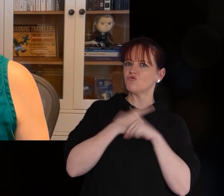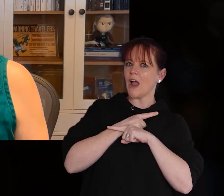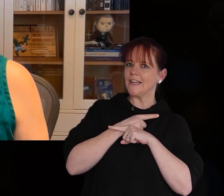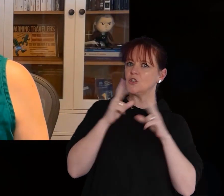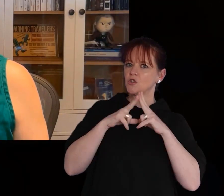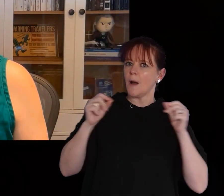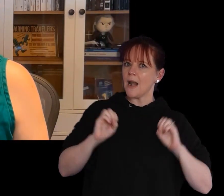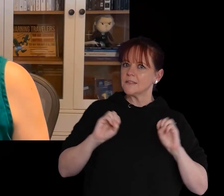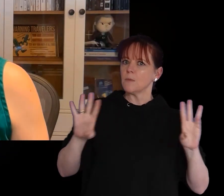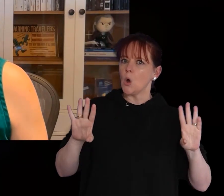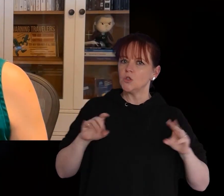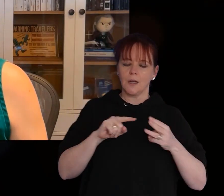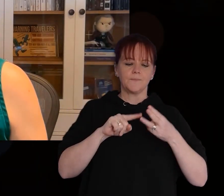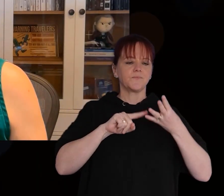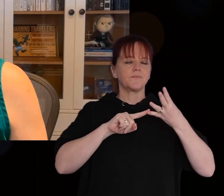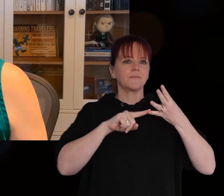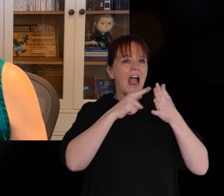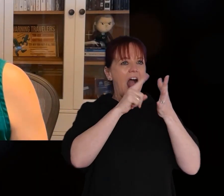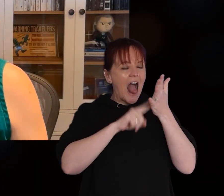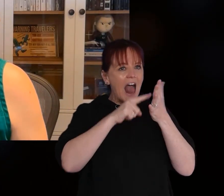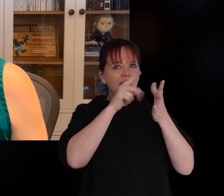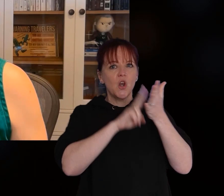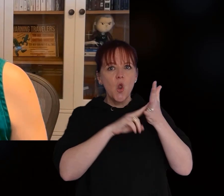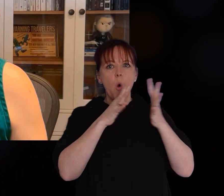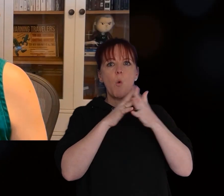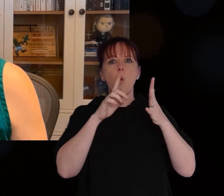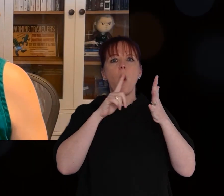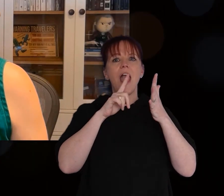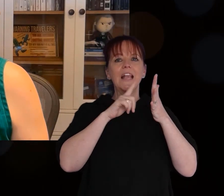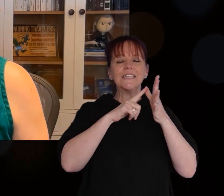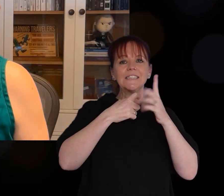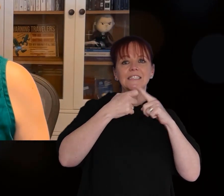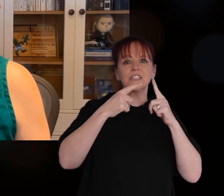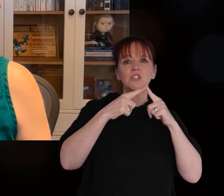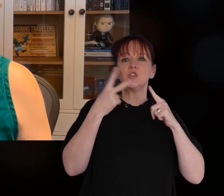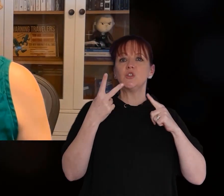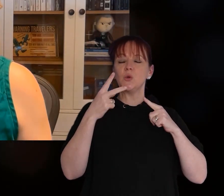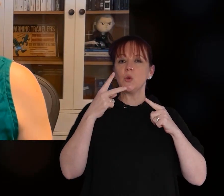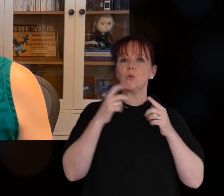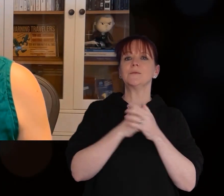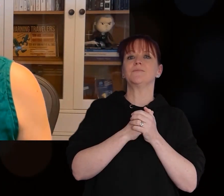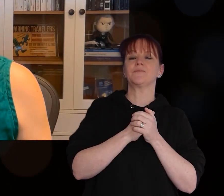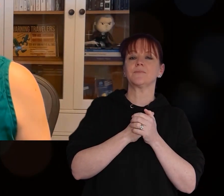Alan Wake 2 version 1.15, Silent Hill 2 Remake.